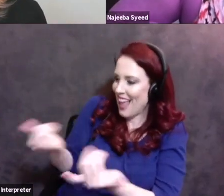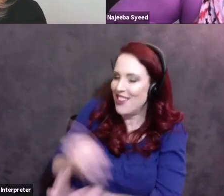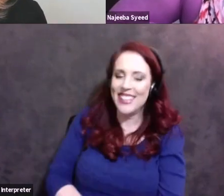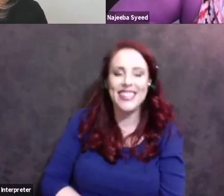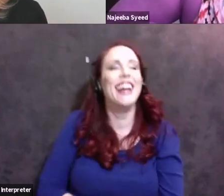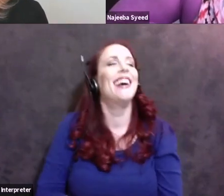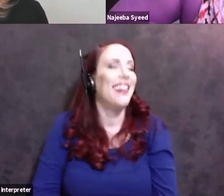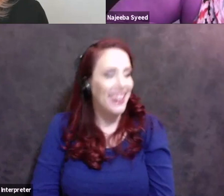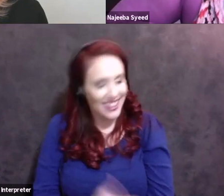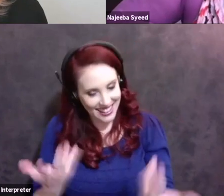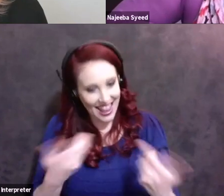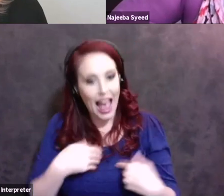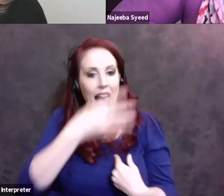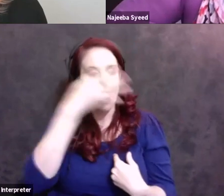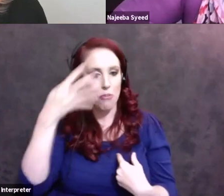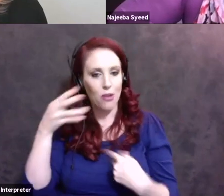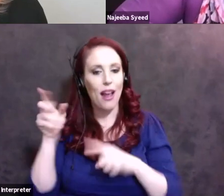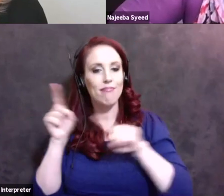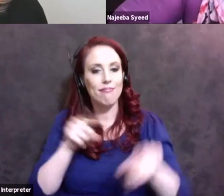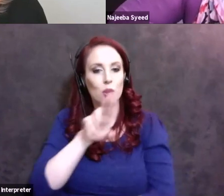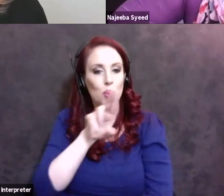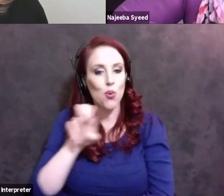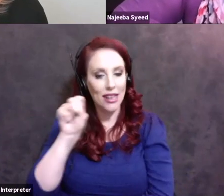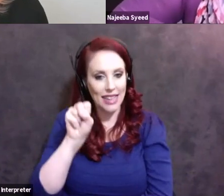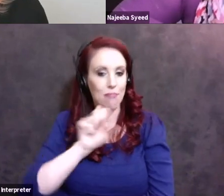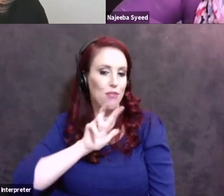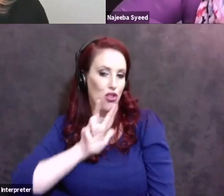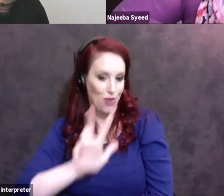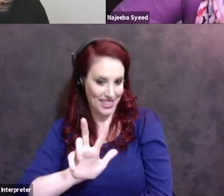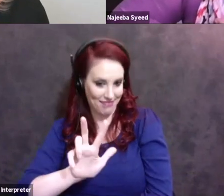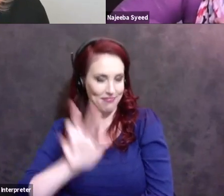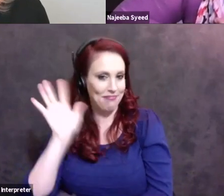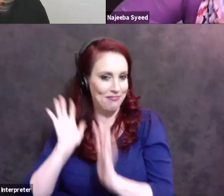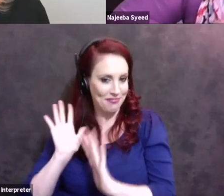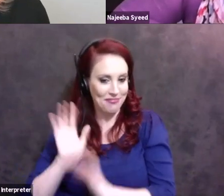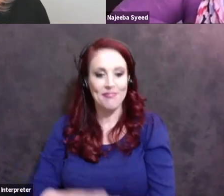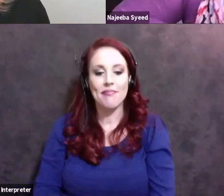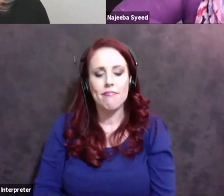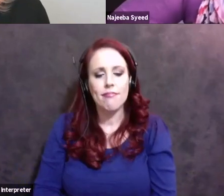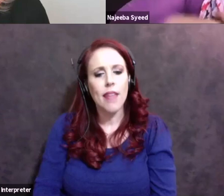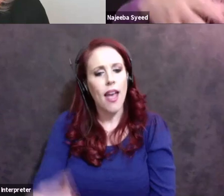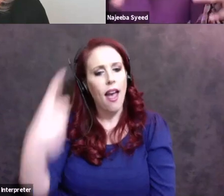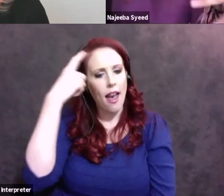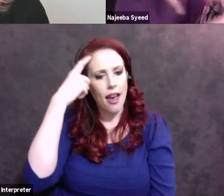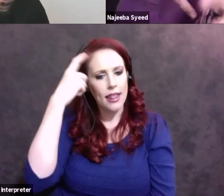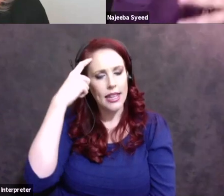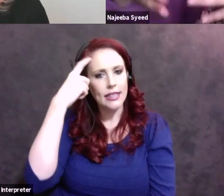I immigrated to the United States when I was three years old. I immigrated with my family.